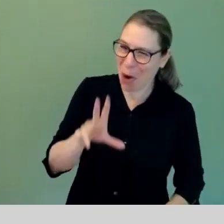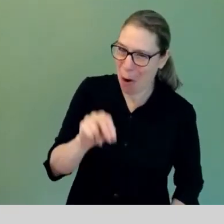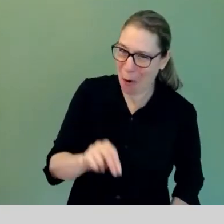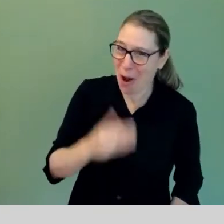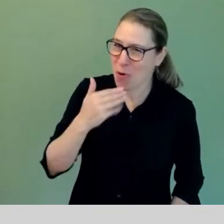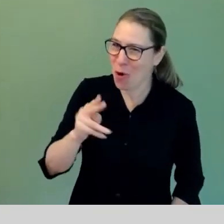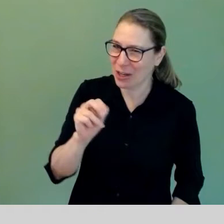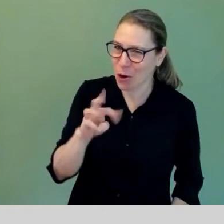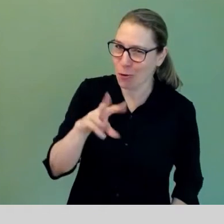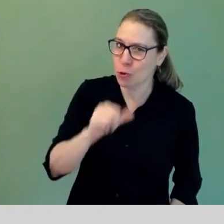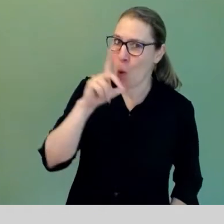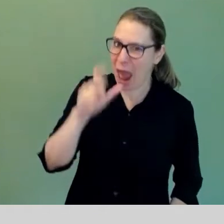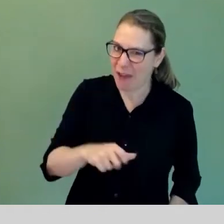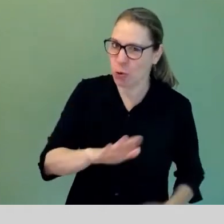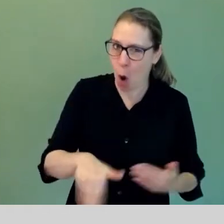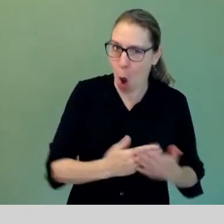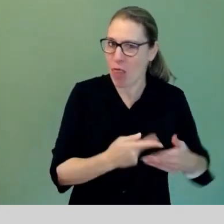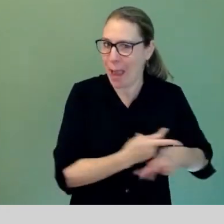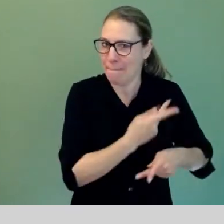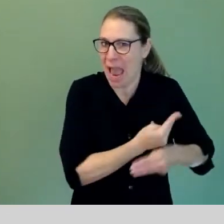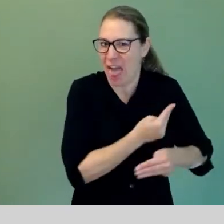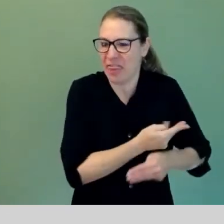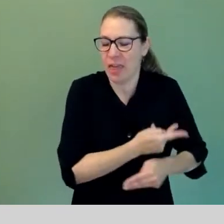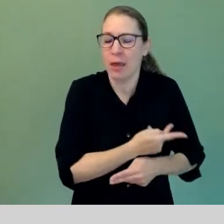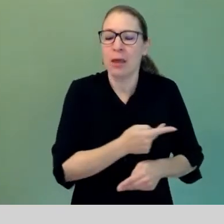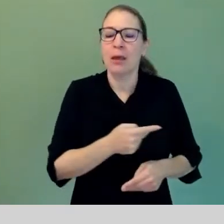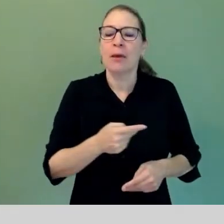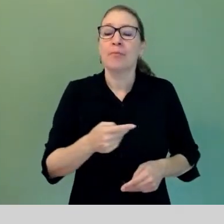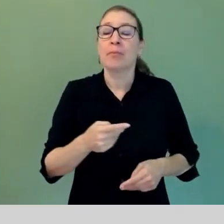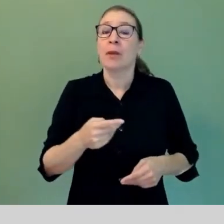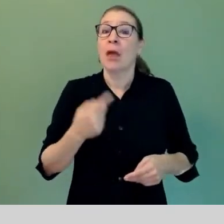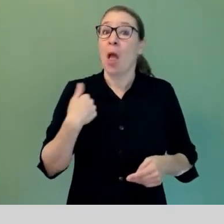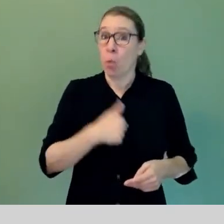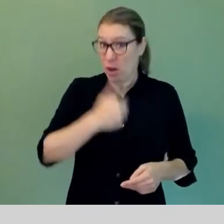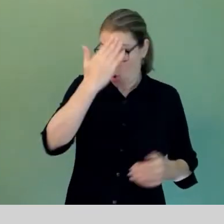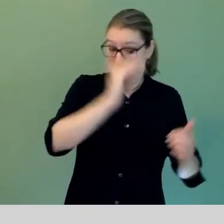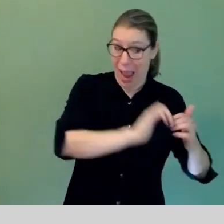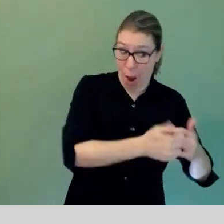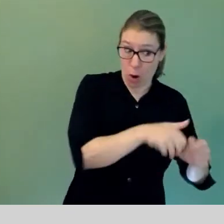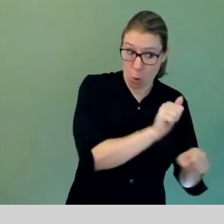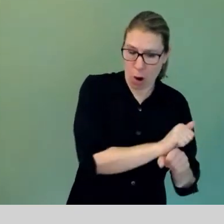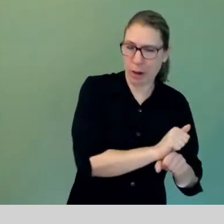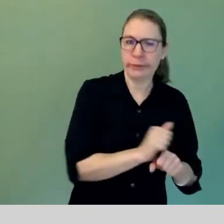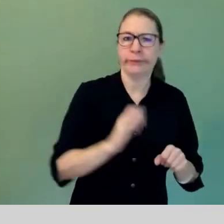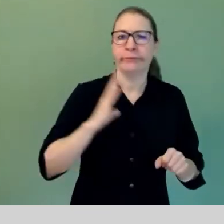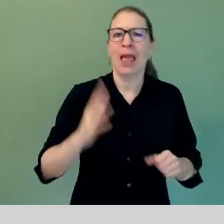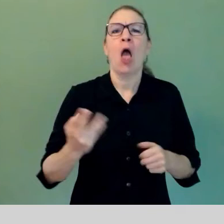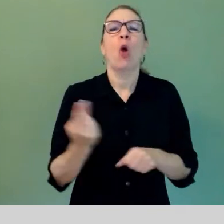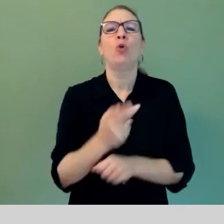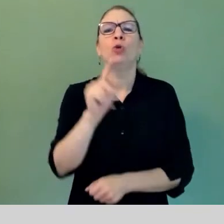Well the good news is no. Because now that we know how to do this calculation, there are tools out there,